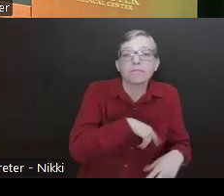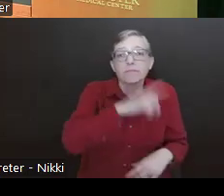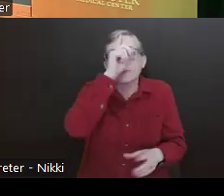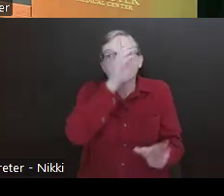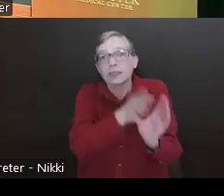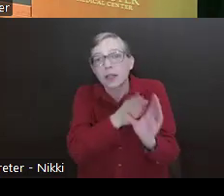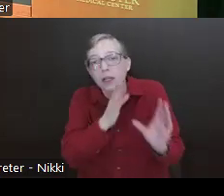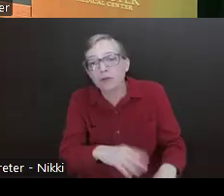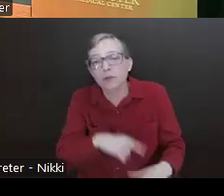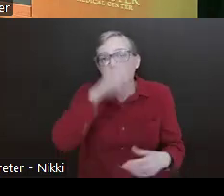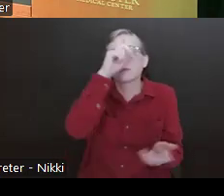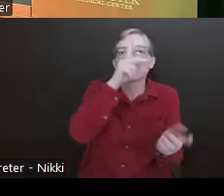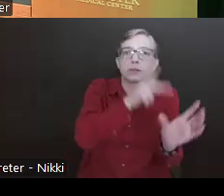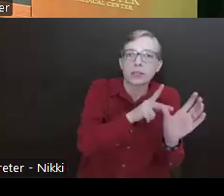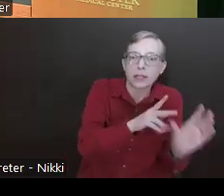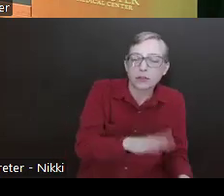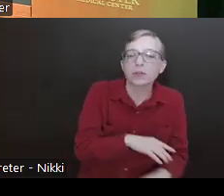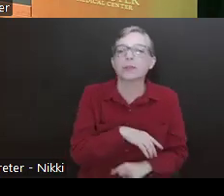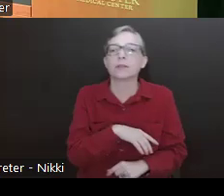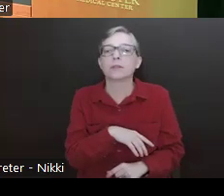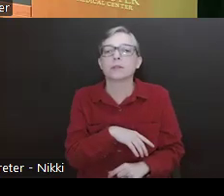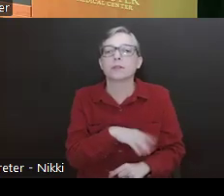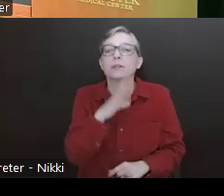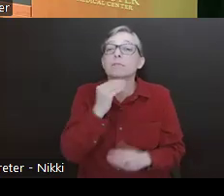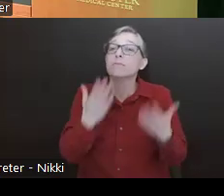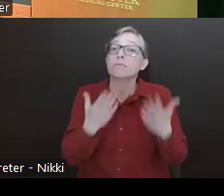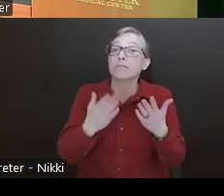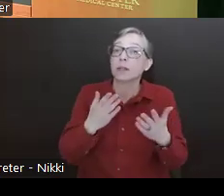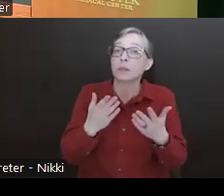focused psychotherapy and could also make med medication recommendations to the patient's